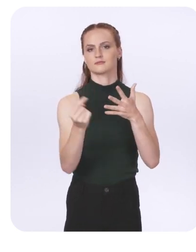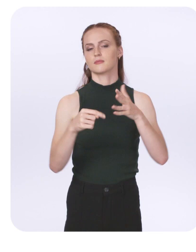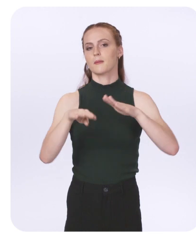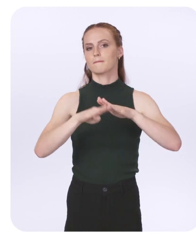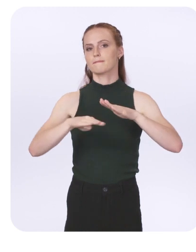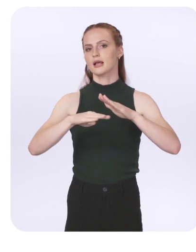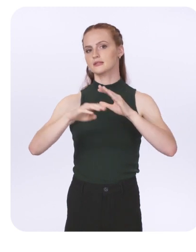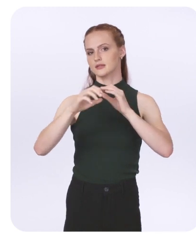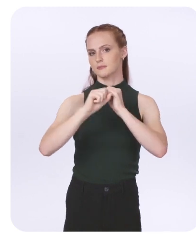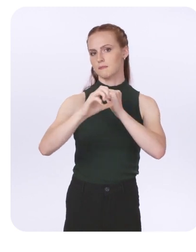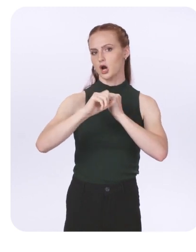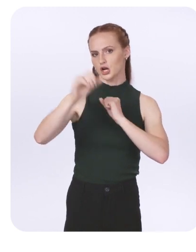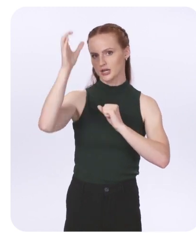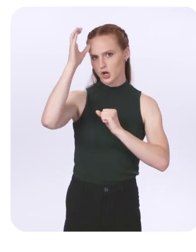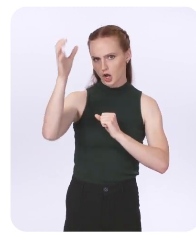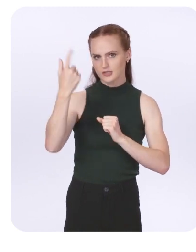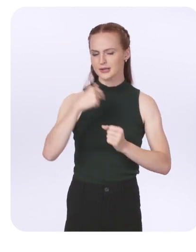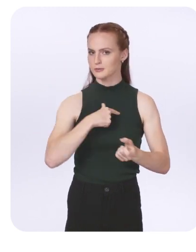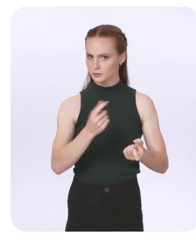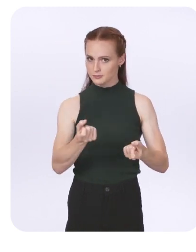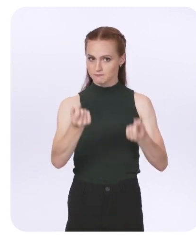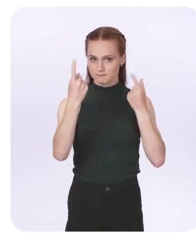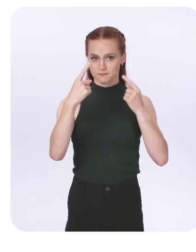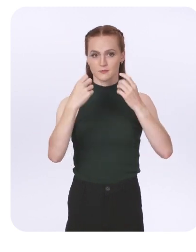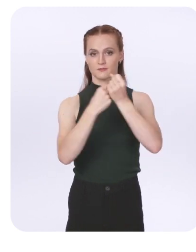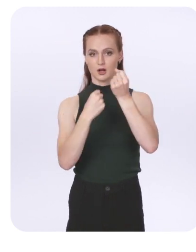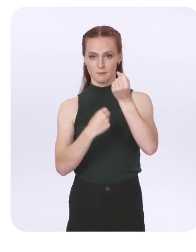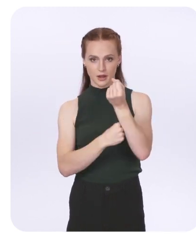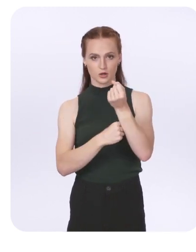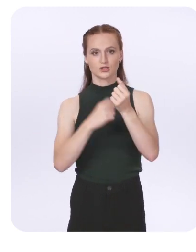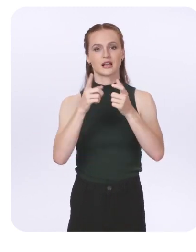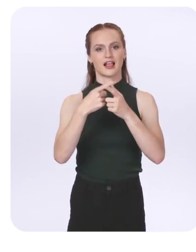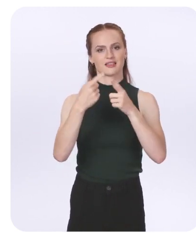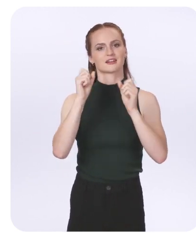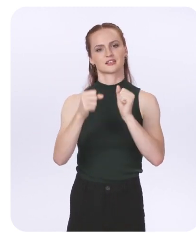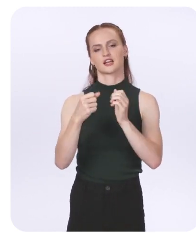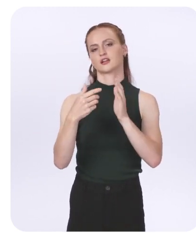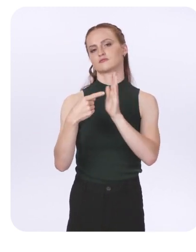Direct attribution is important, but it’s a whole talk on its own.